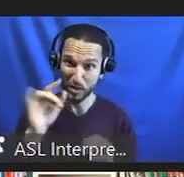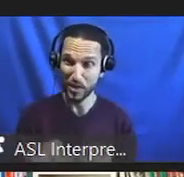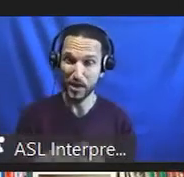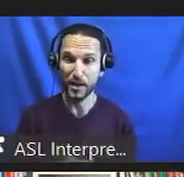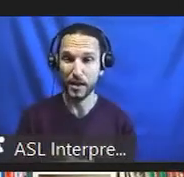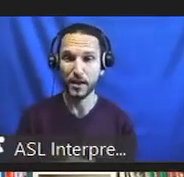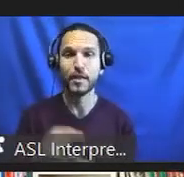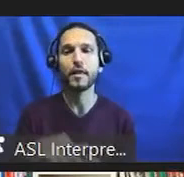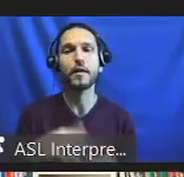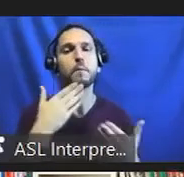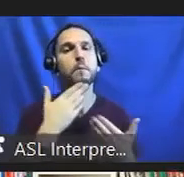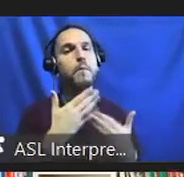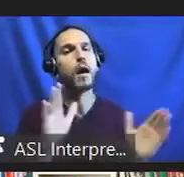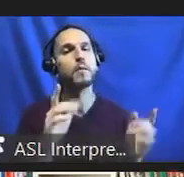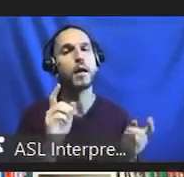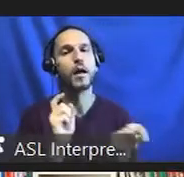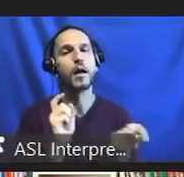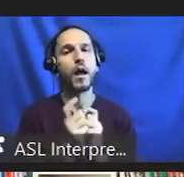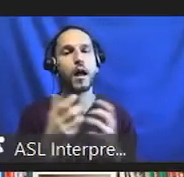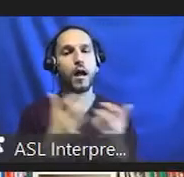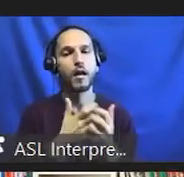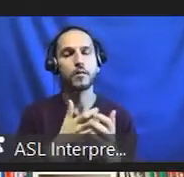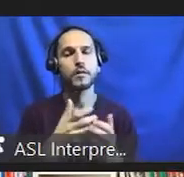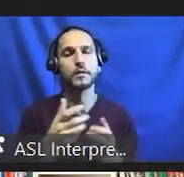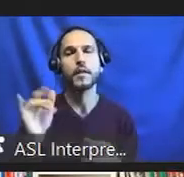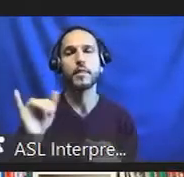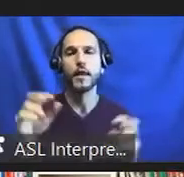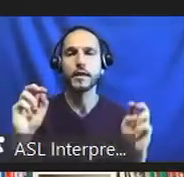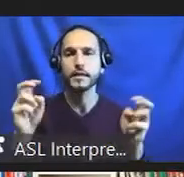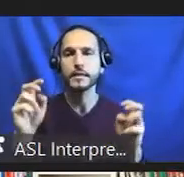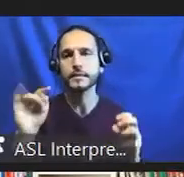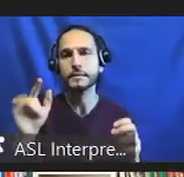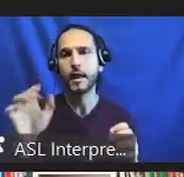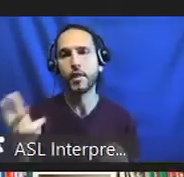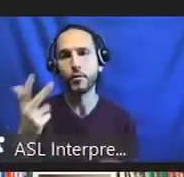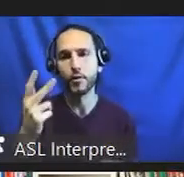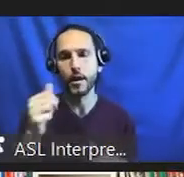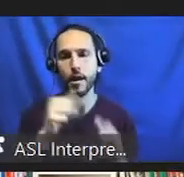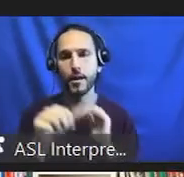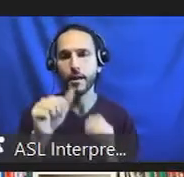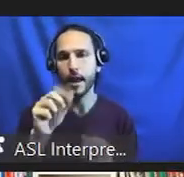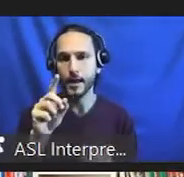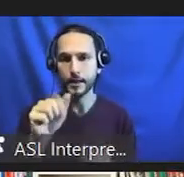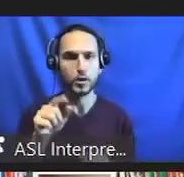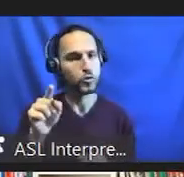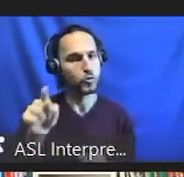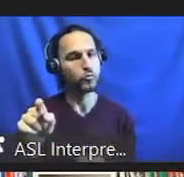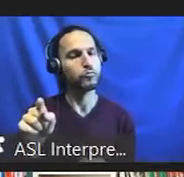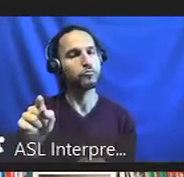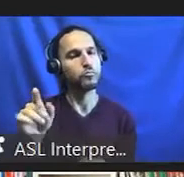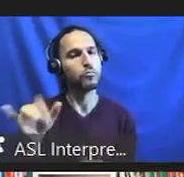This is a public accommodation. It's under Title III of the ADA. And you have a responsibility of making